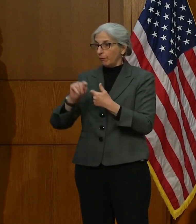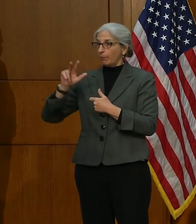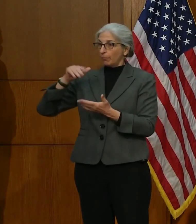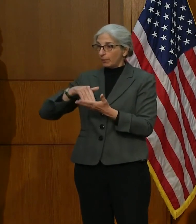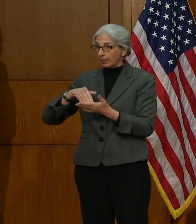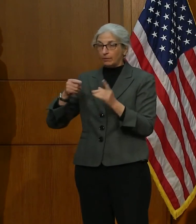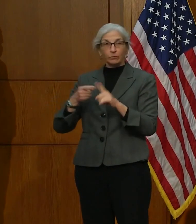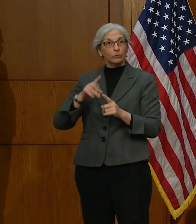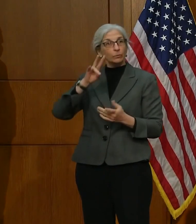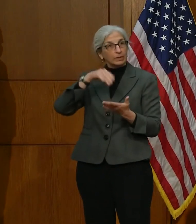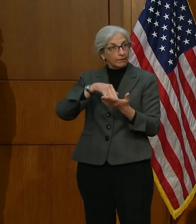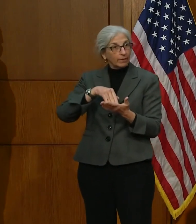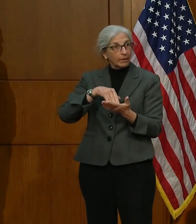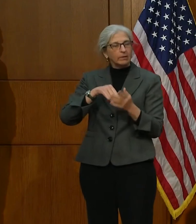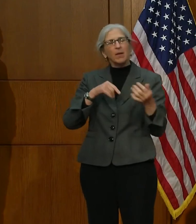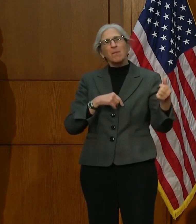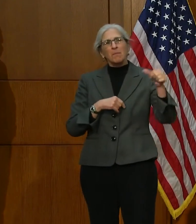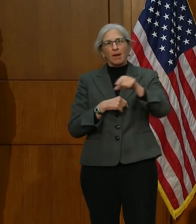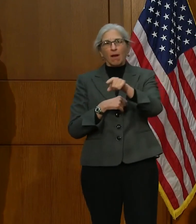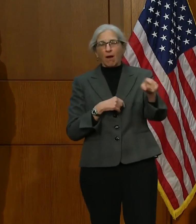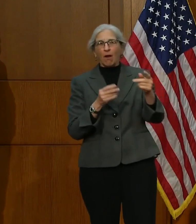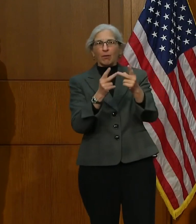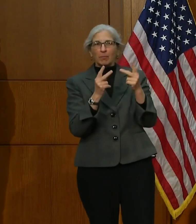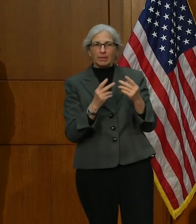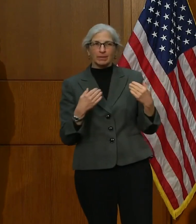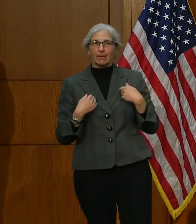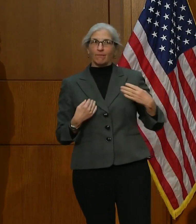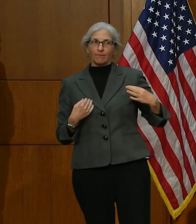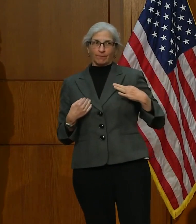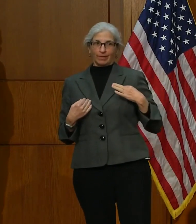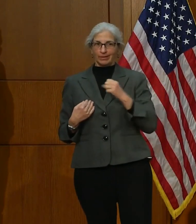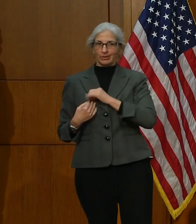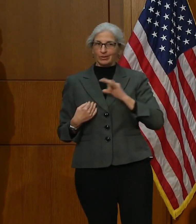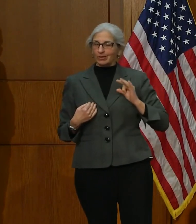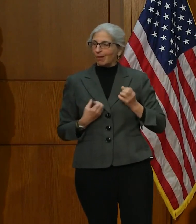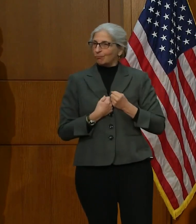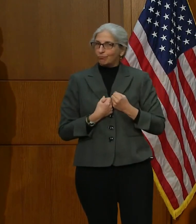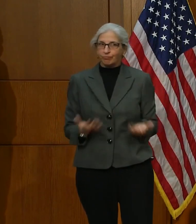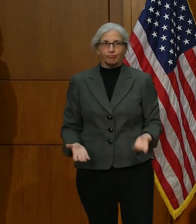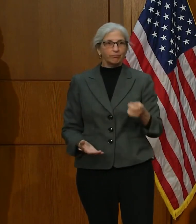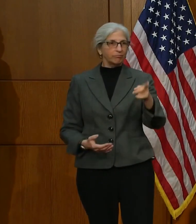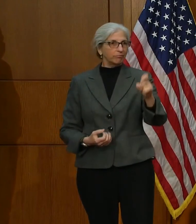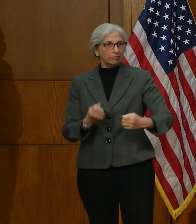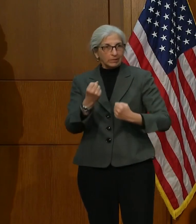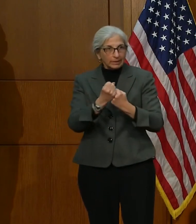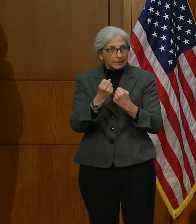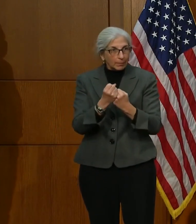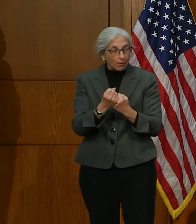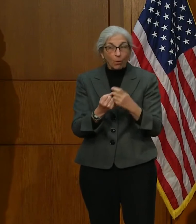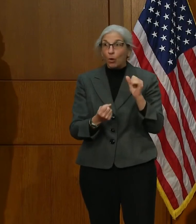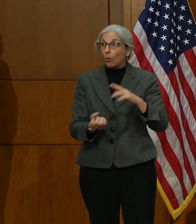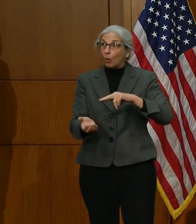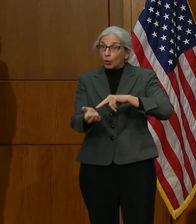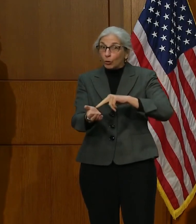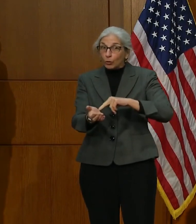7000 PER DAY SITE IF WE HAD THE SUPPLY OF THE VACCINE, OTHERS. DID YOU HAVE STAFF THAT ARE